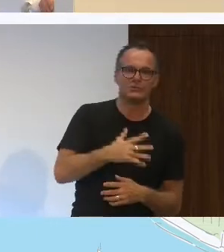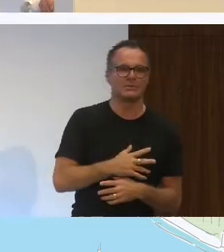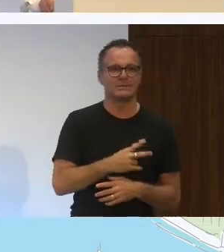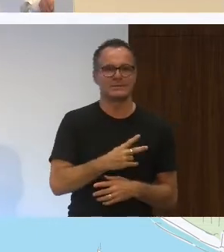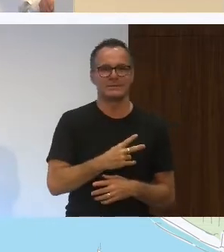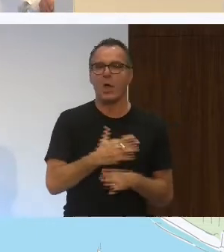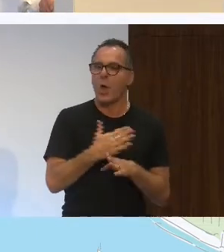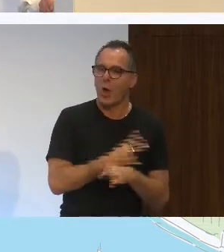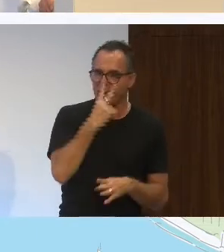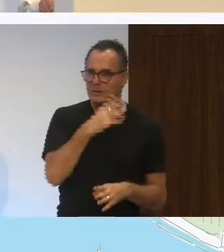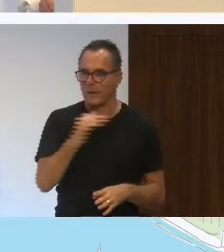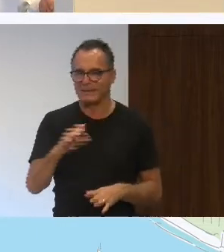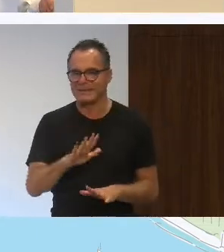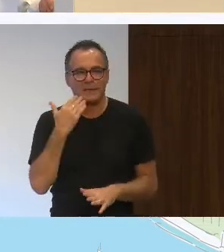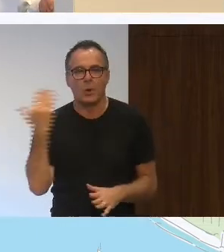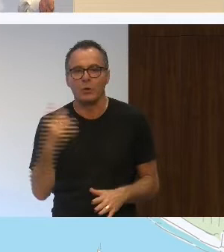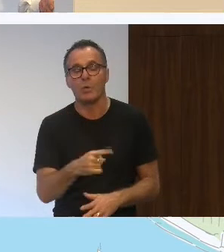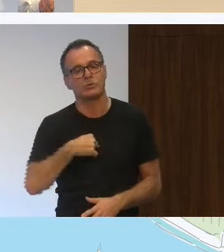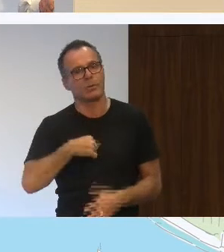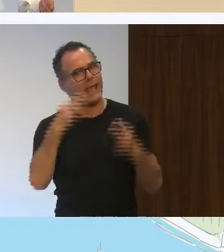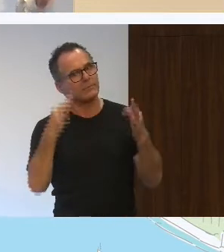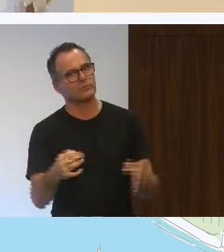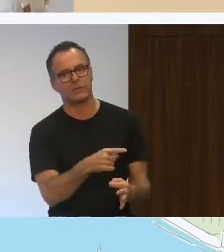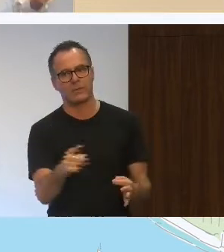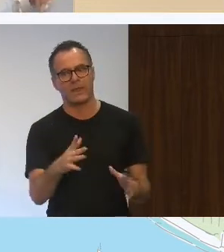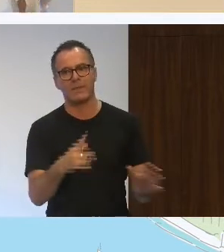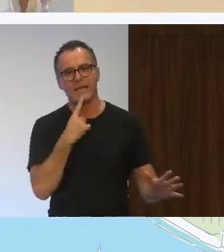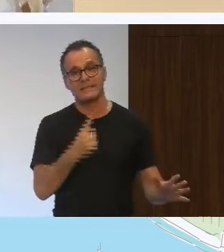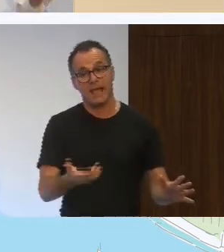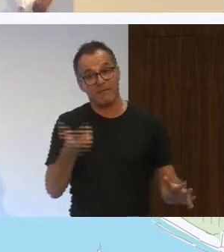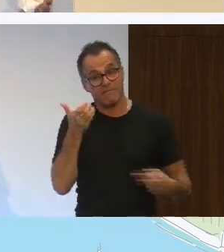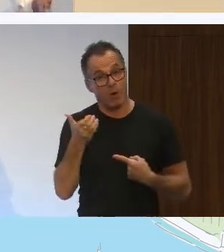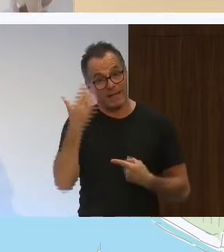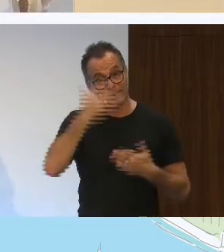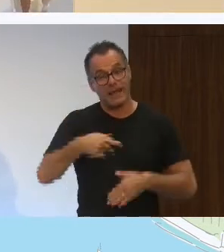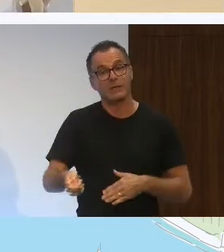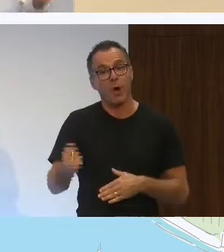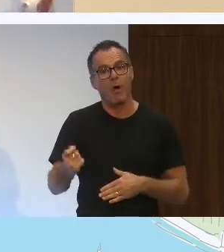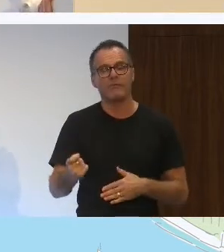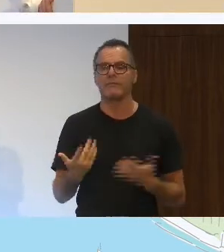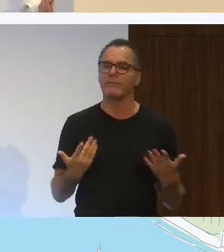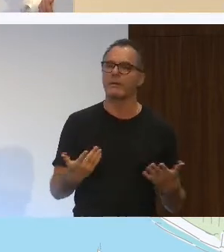I'm quite strict with people about, you know, turning their phones off at night, having downtime, sleep hygiene.